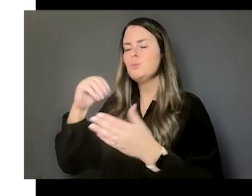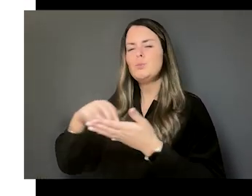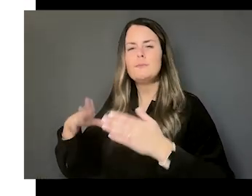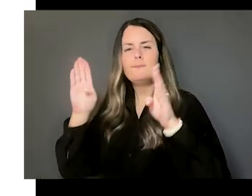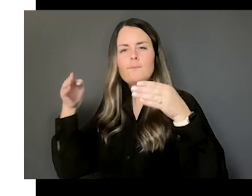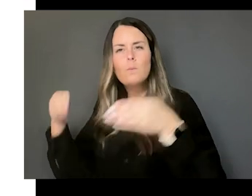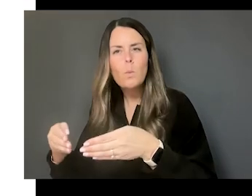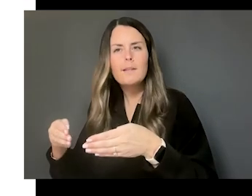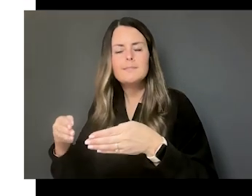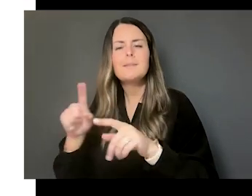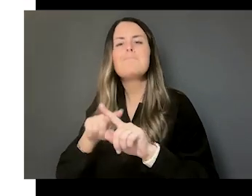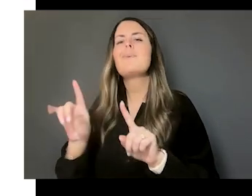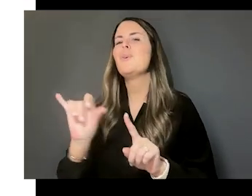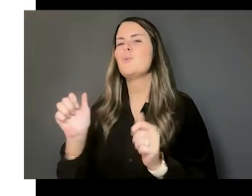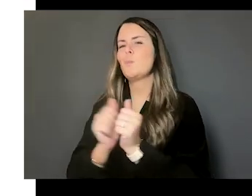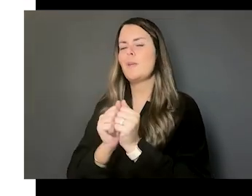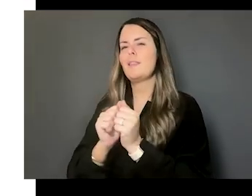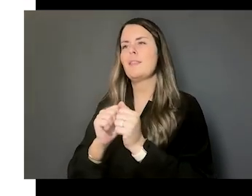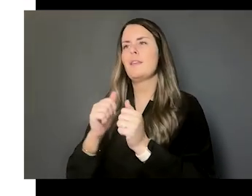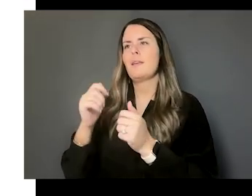but with the belief that all of our kids are capable.